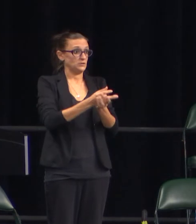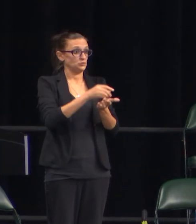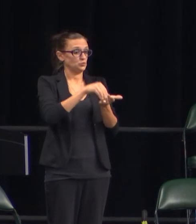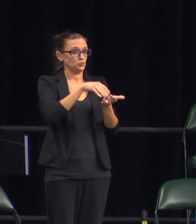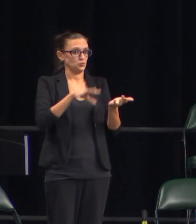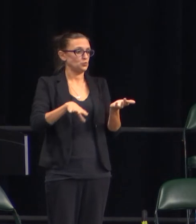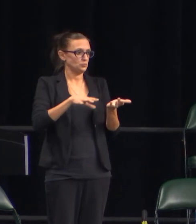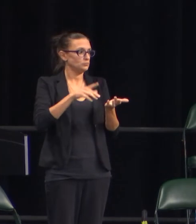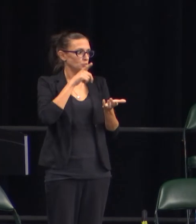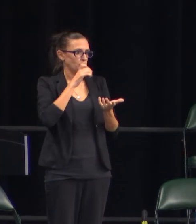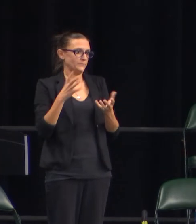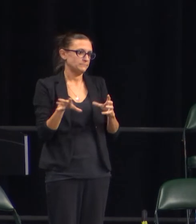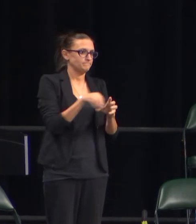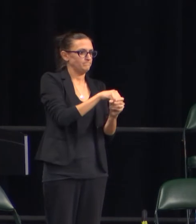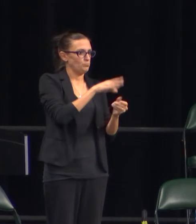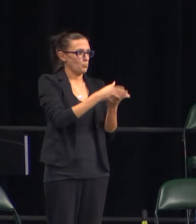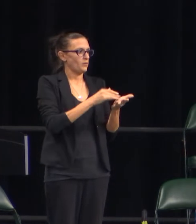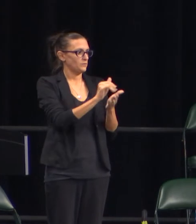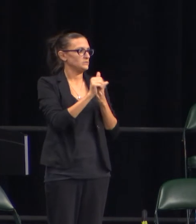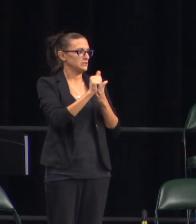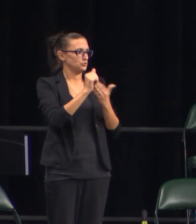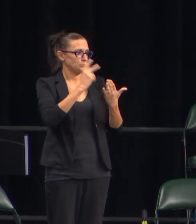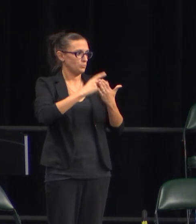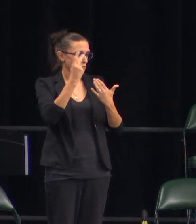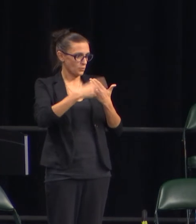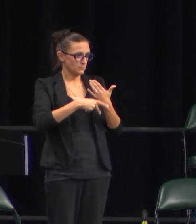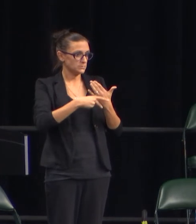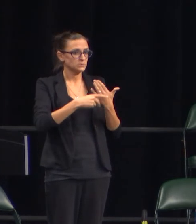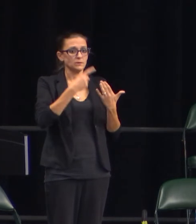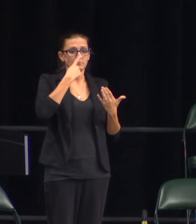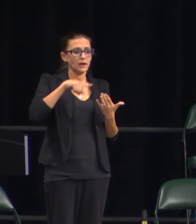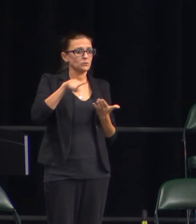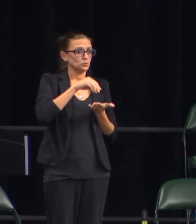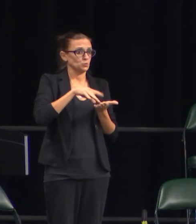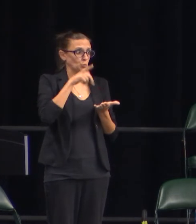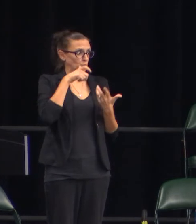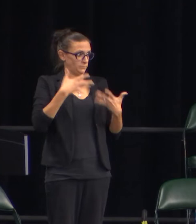who have been a part of these leadership programs. Will the students who have been inducted